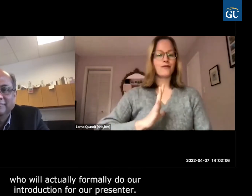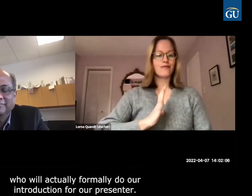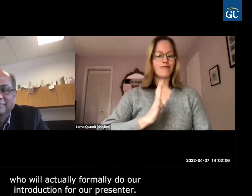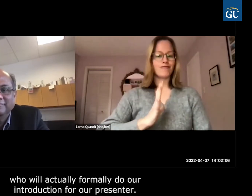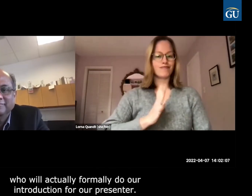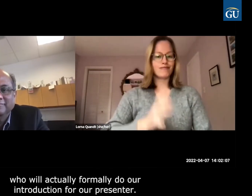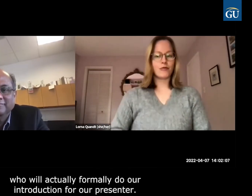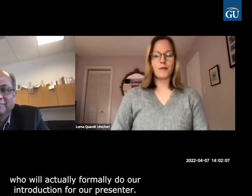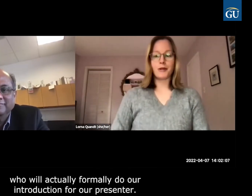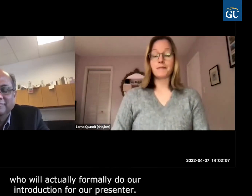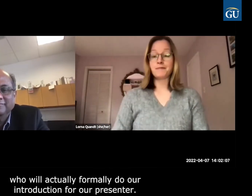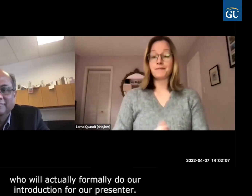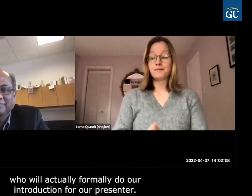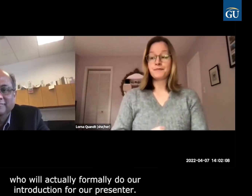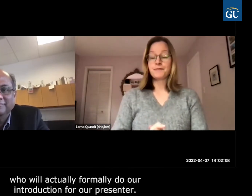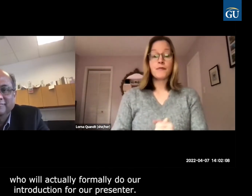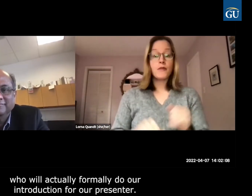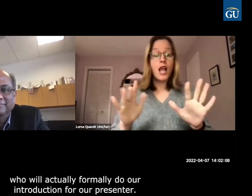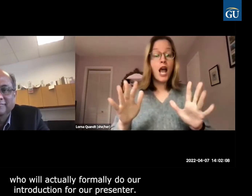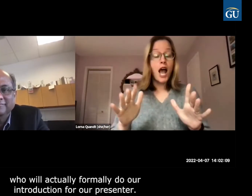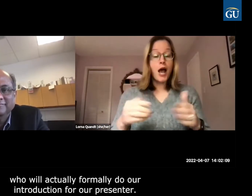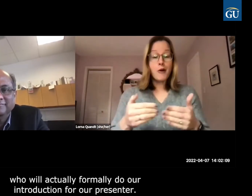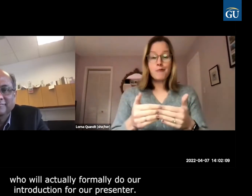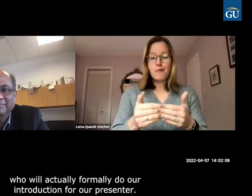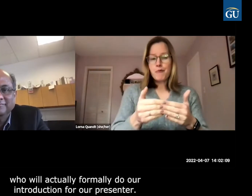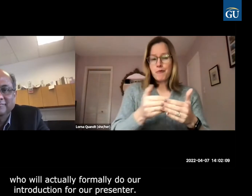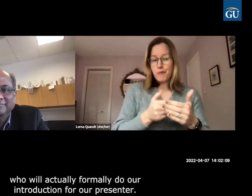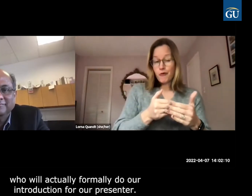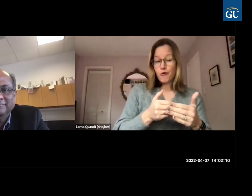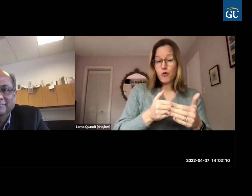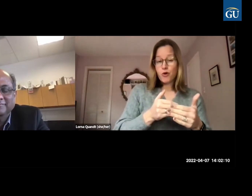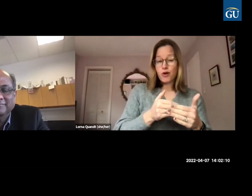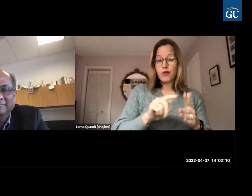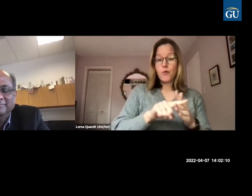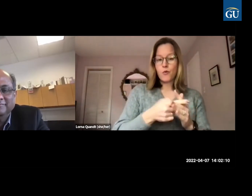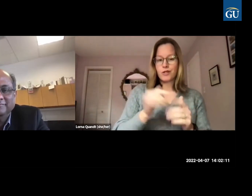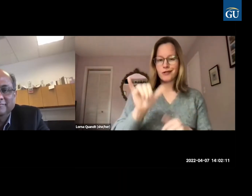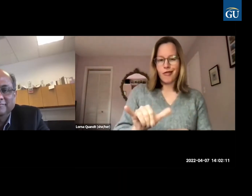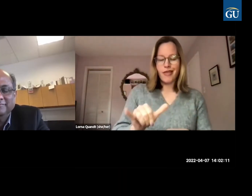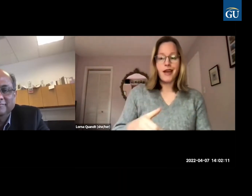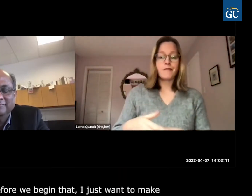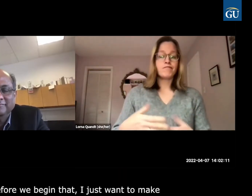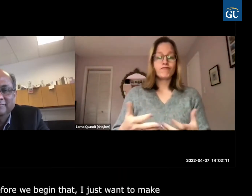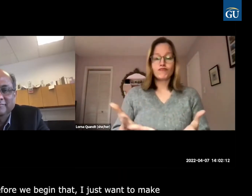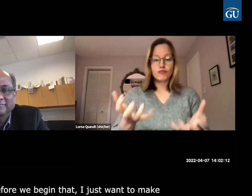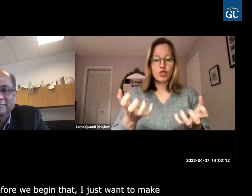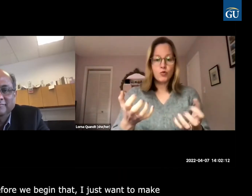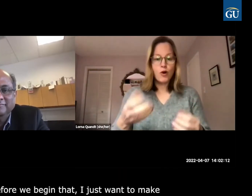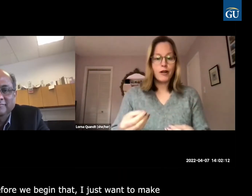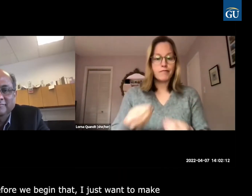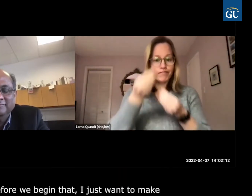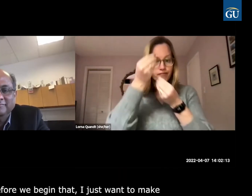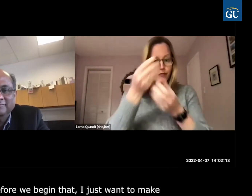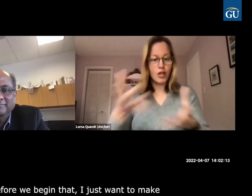will actually formally do our introduction for our presenter